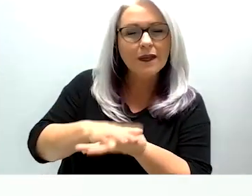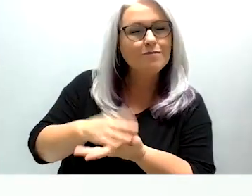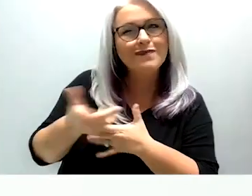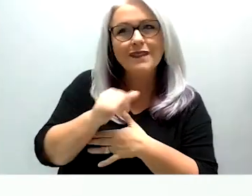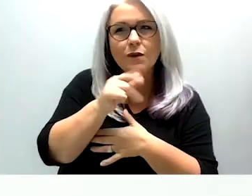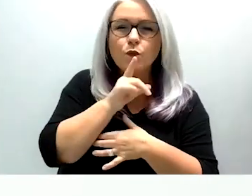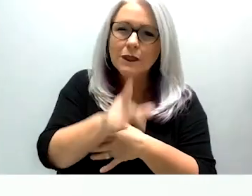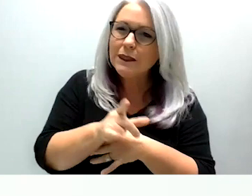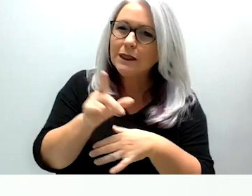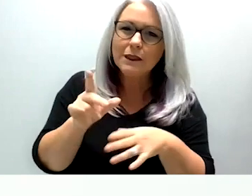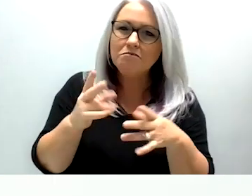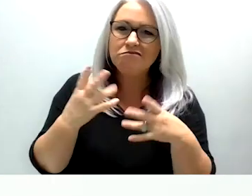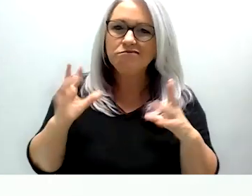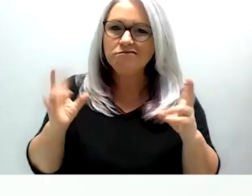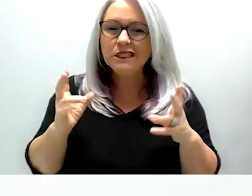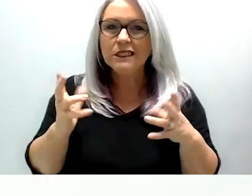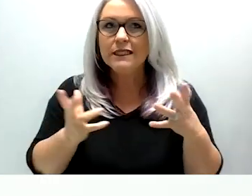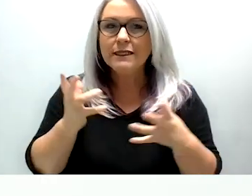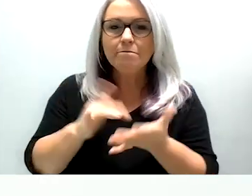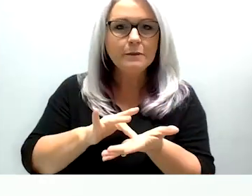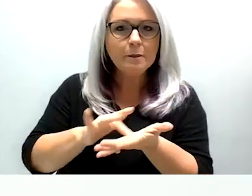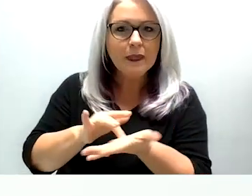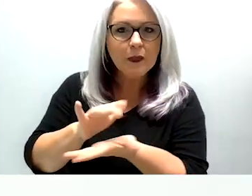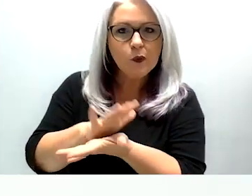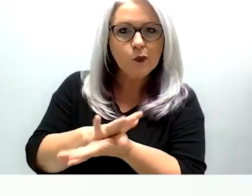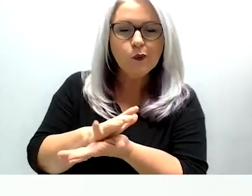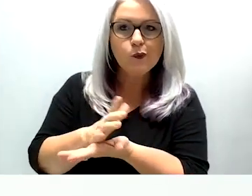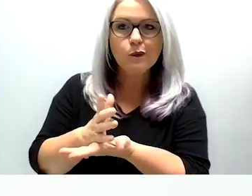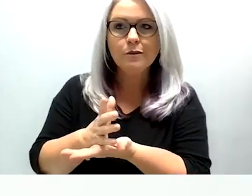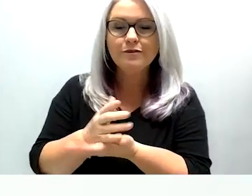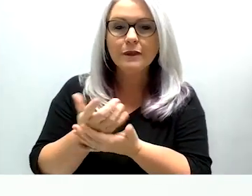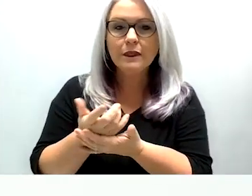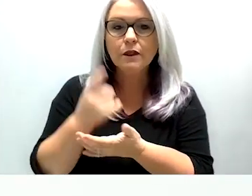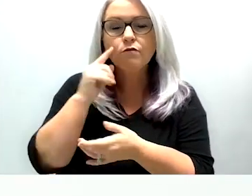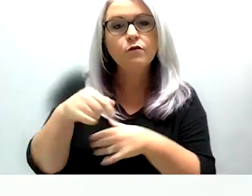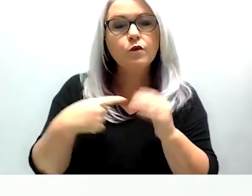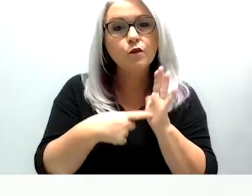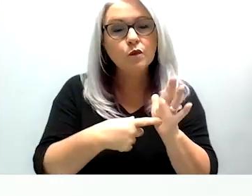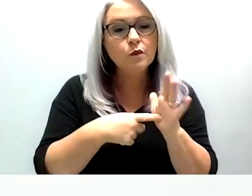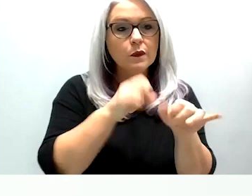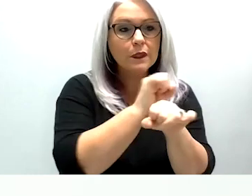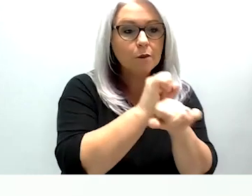It is a rare situation where an employer, an educator or someone you're asking for accommodation